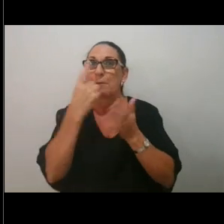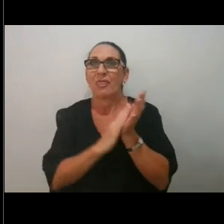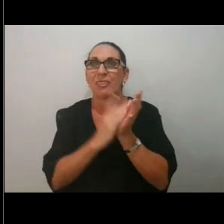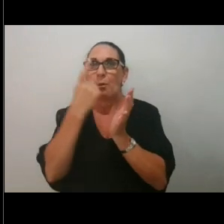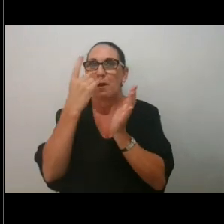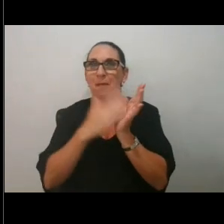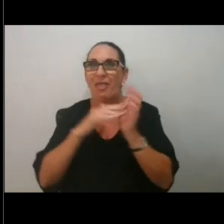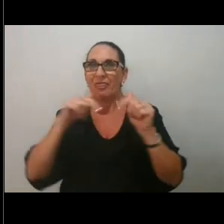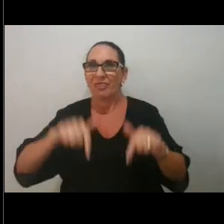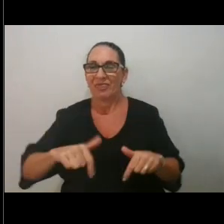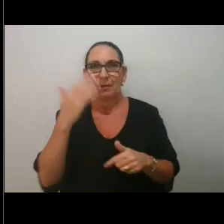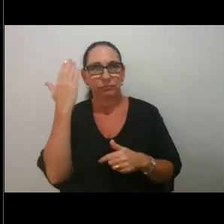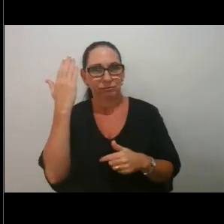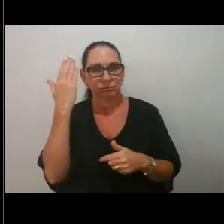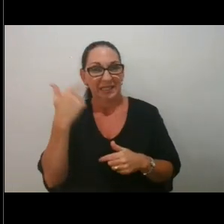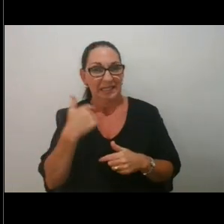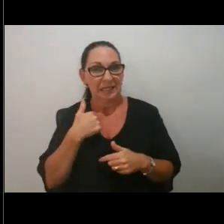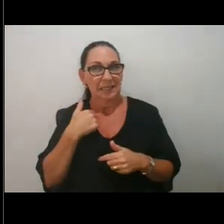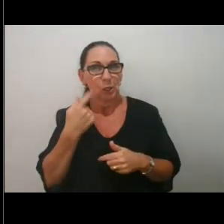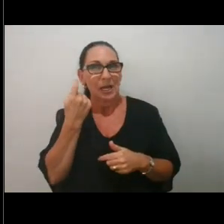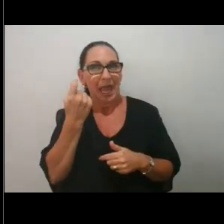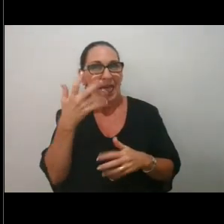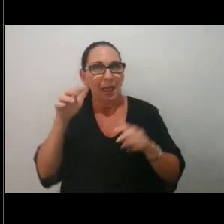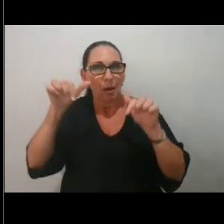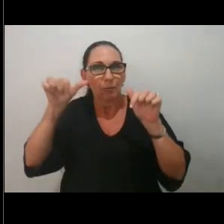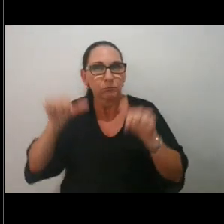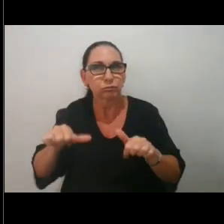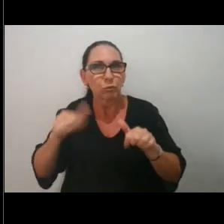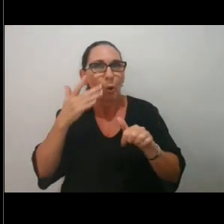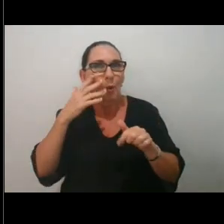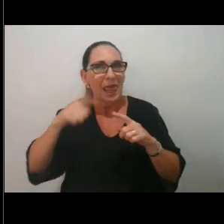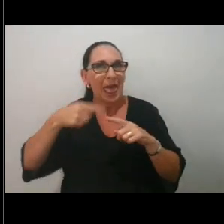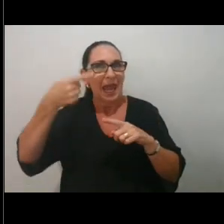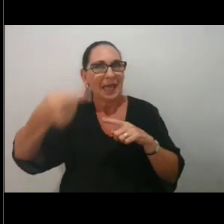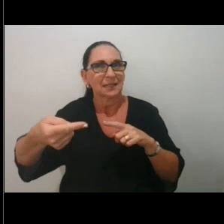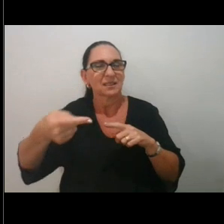finalizing the date for the webinar but it will be as part of domestic violence prevention month it we'll